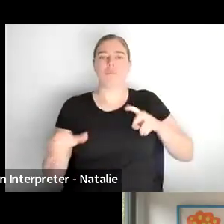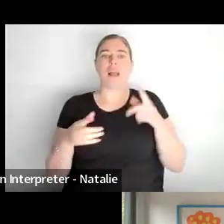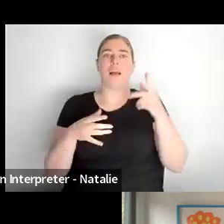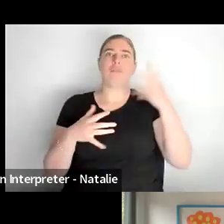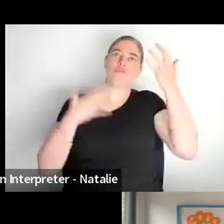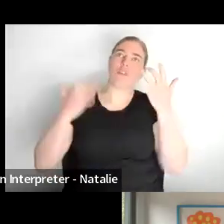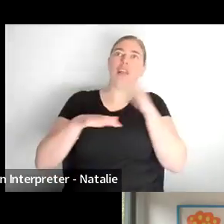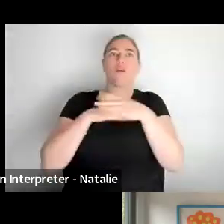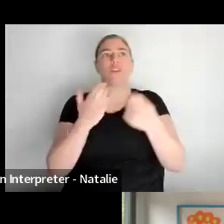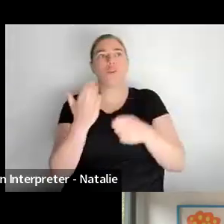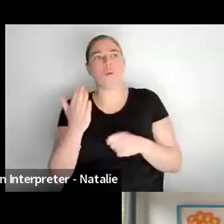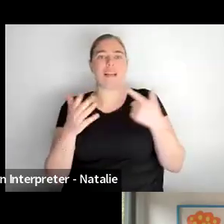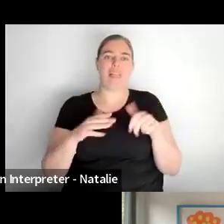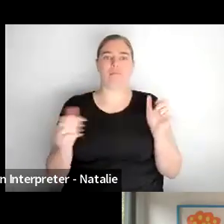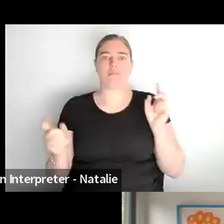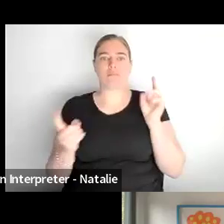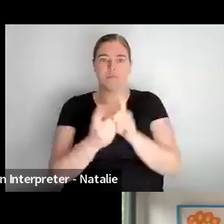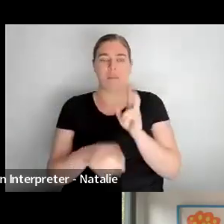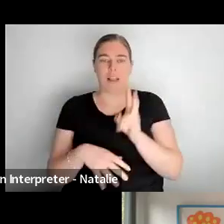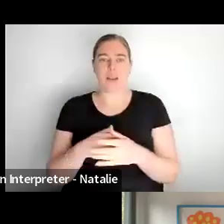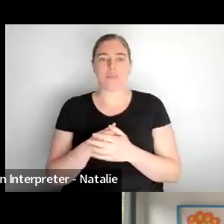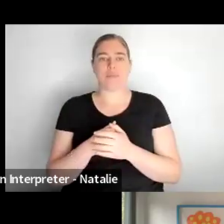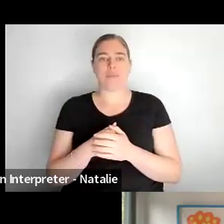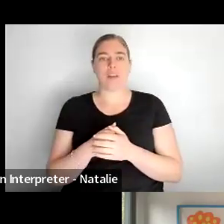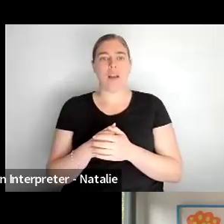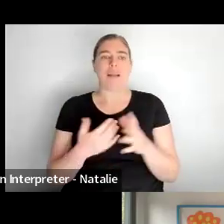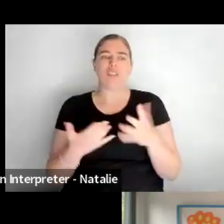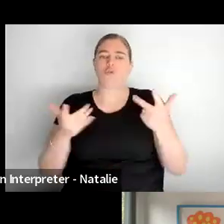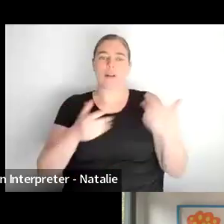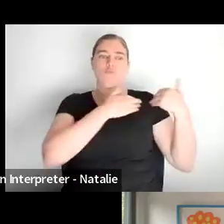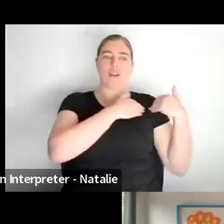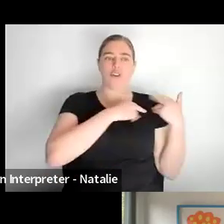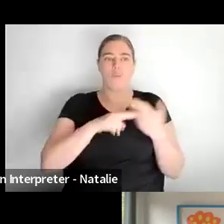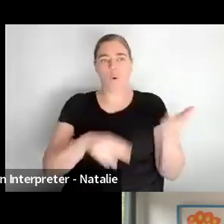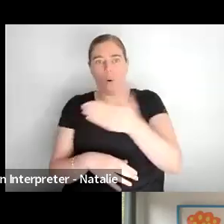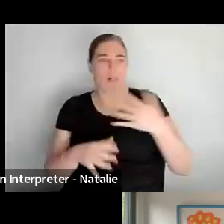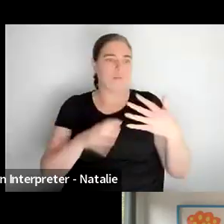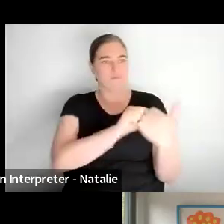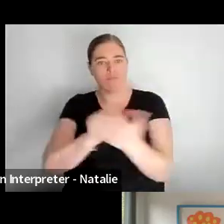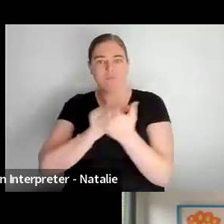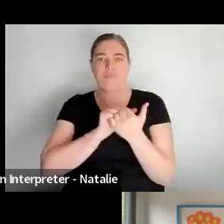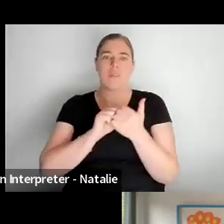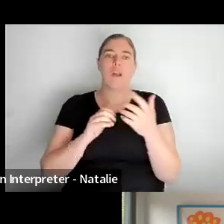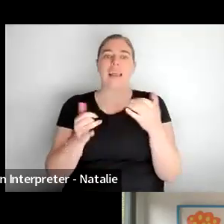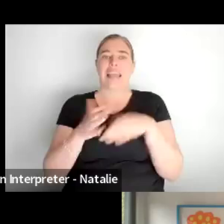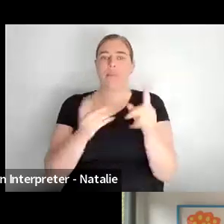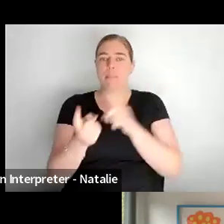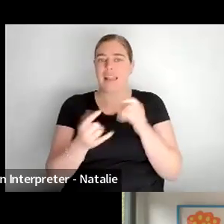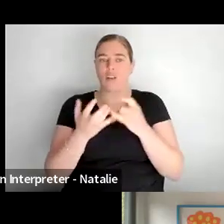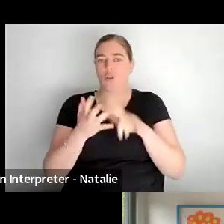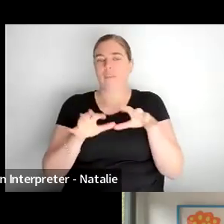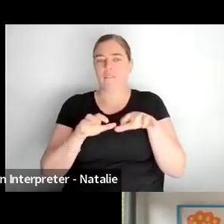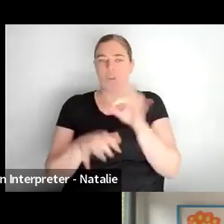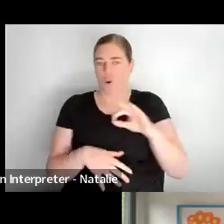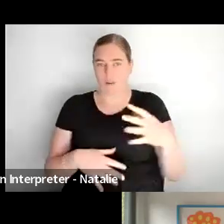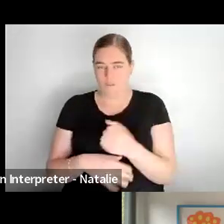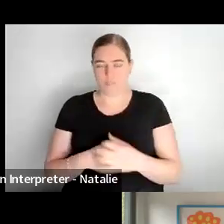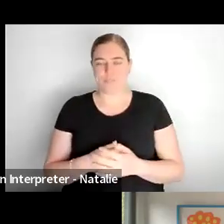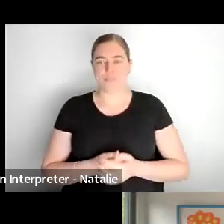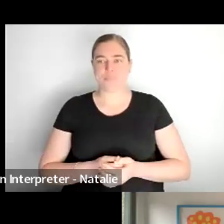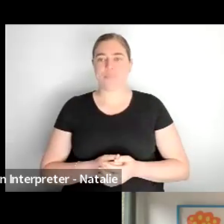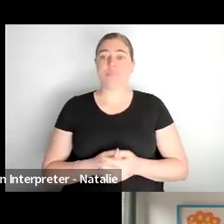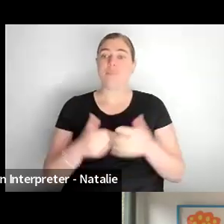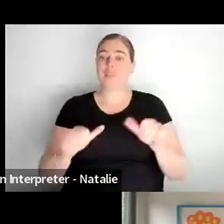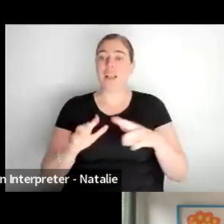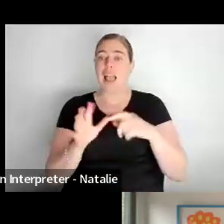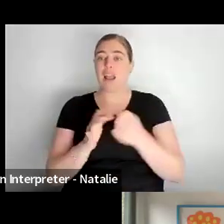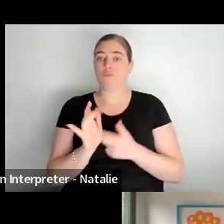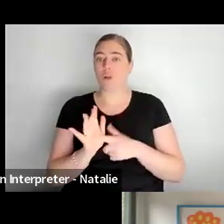is less pressure to all agree in a meeting. April, what about you? What is your experience